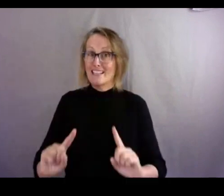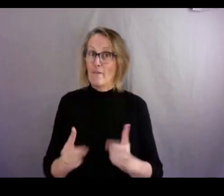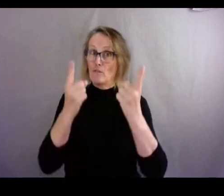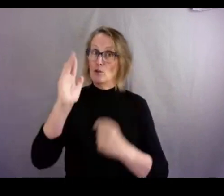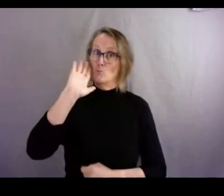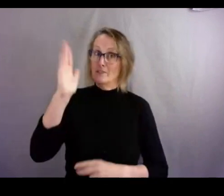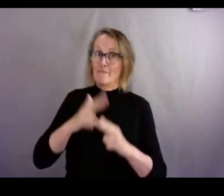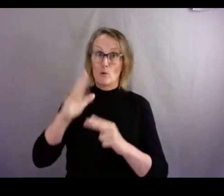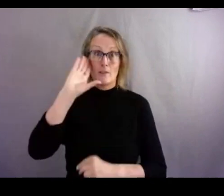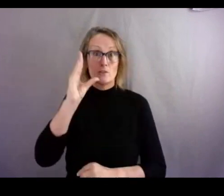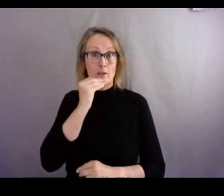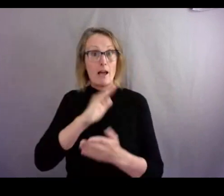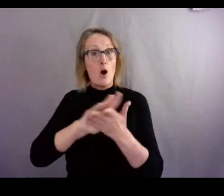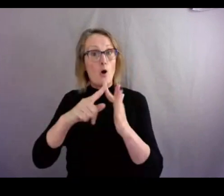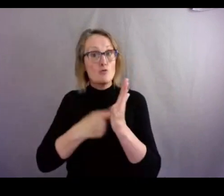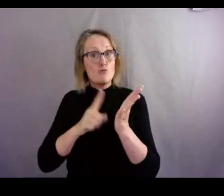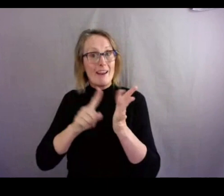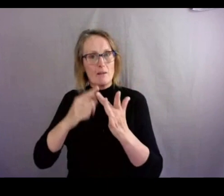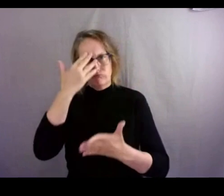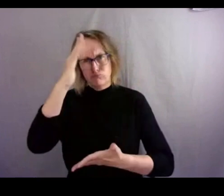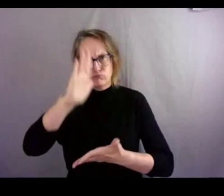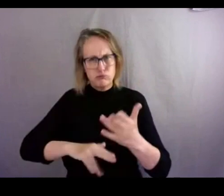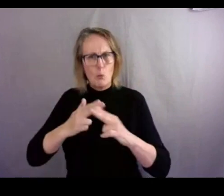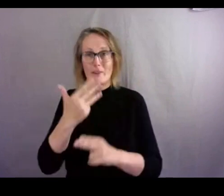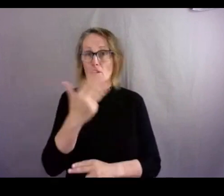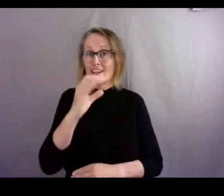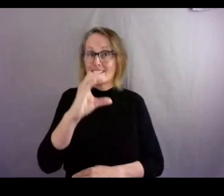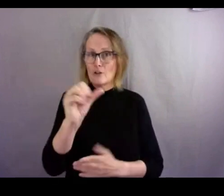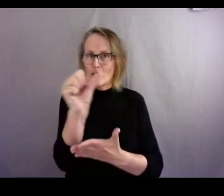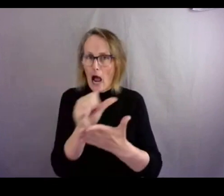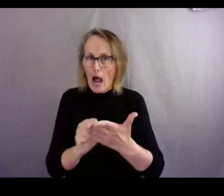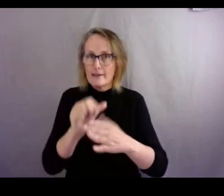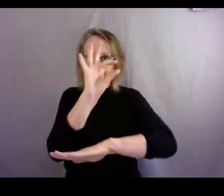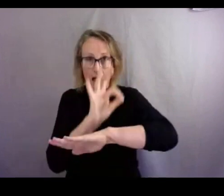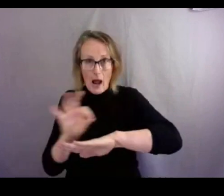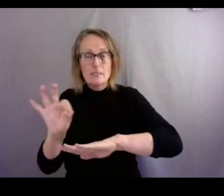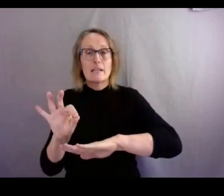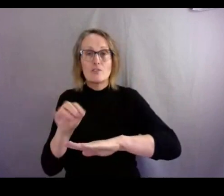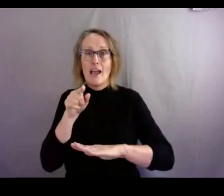Henri is a scholar of 19th century art and architecture, and as Adam said, former director of the Musée d'Orsay